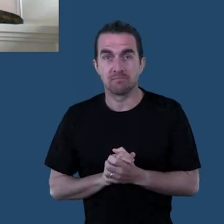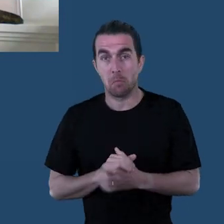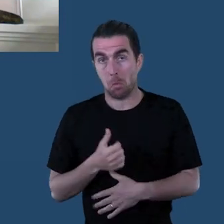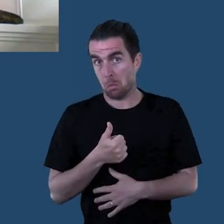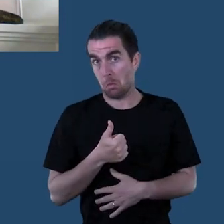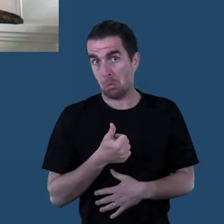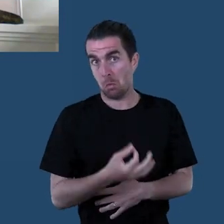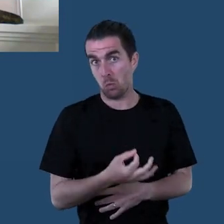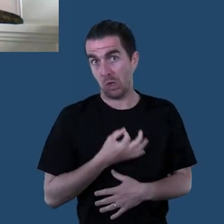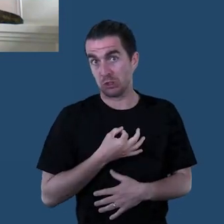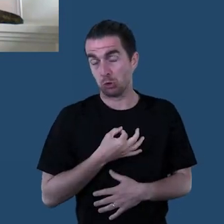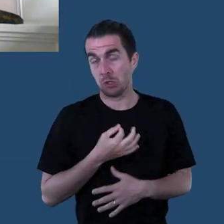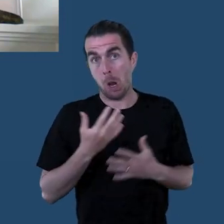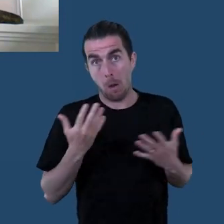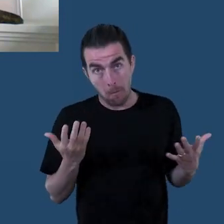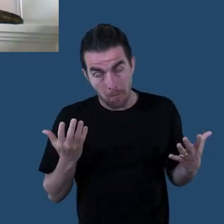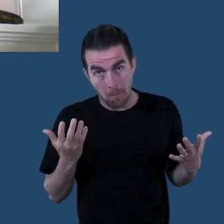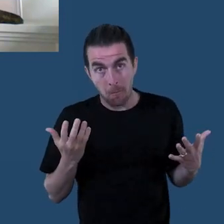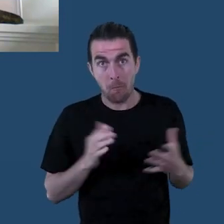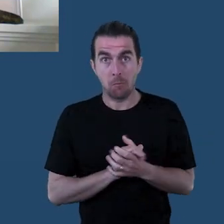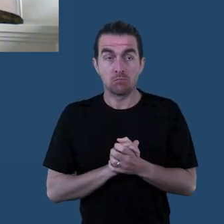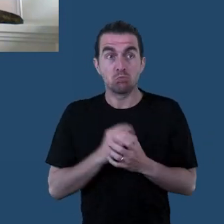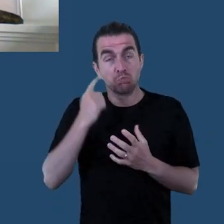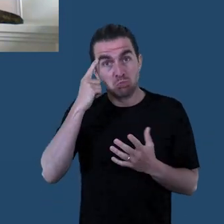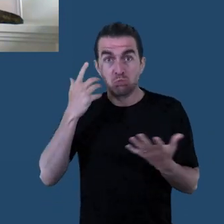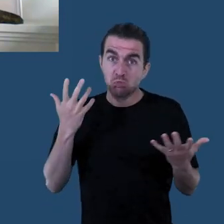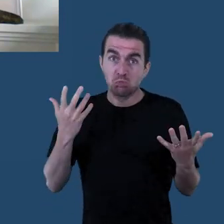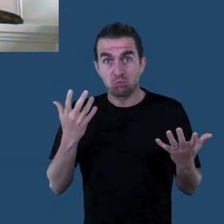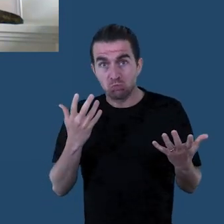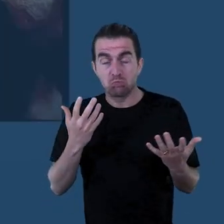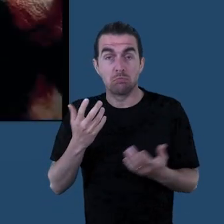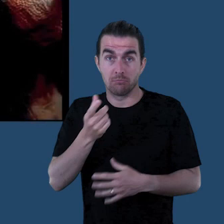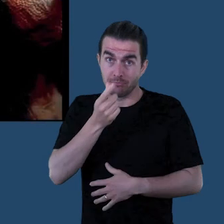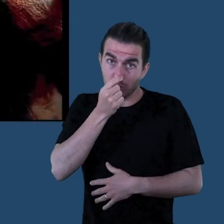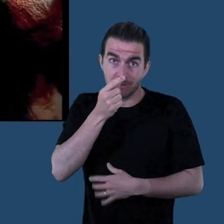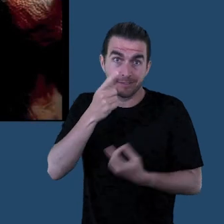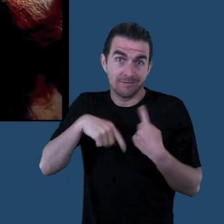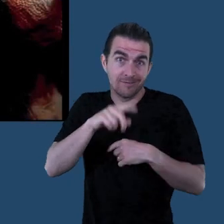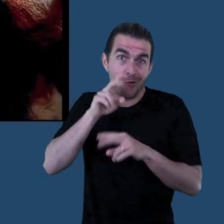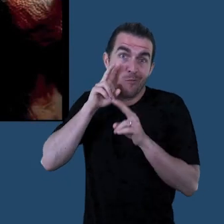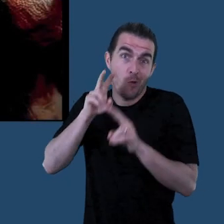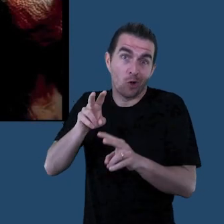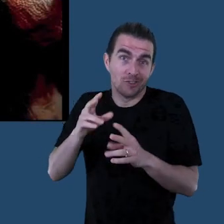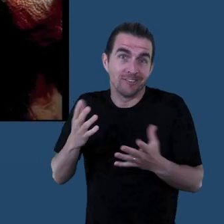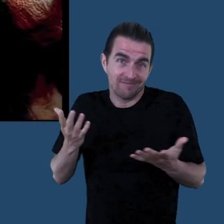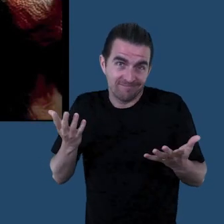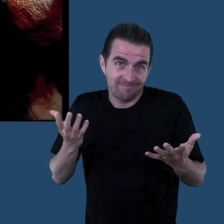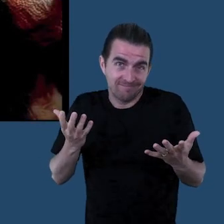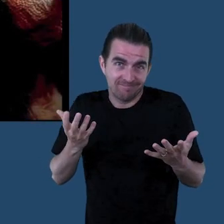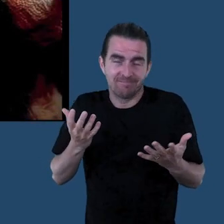That's a really good question. And I suppose for me, and maybe for everyone viewing,